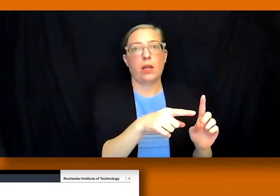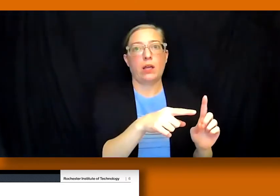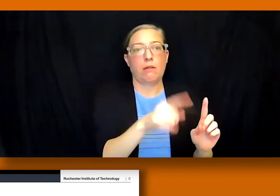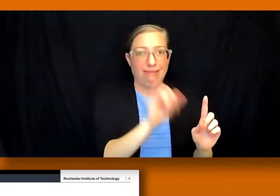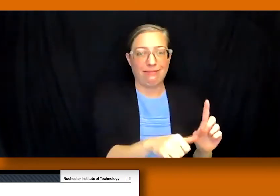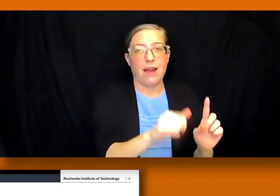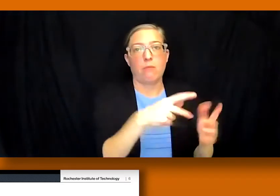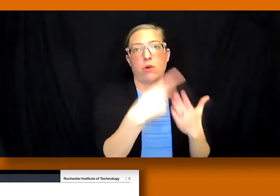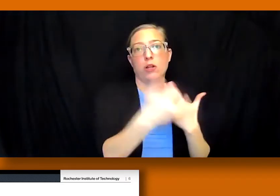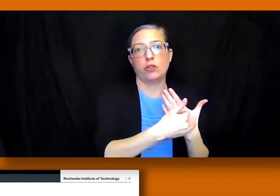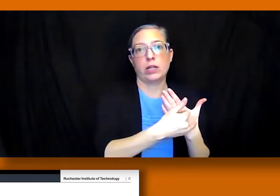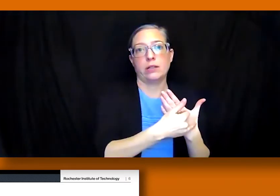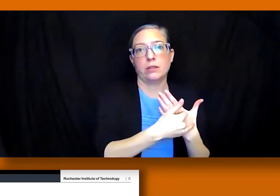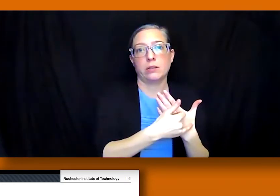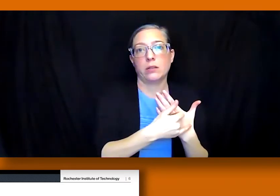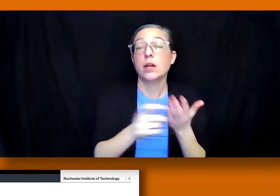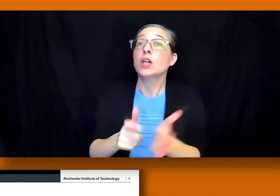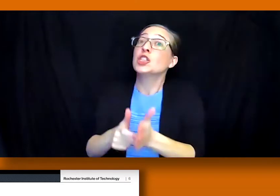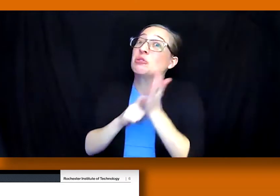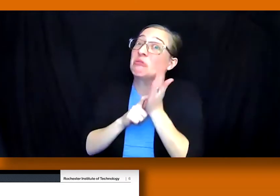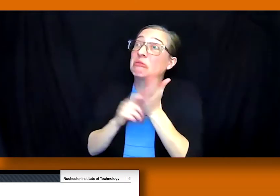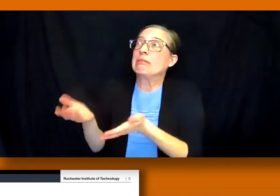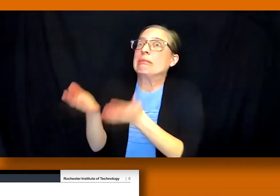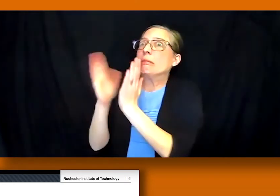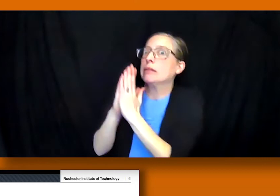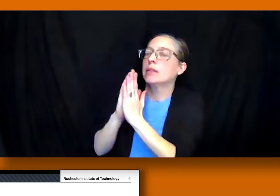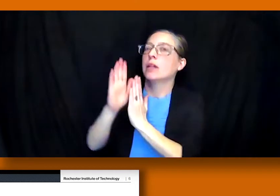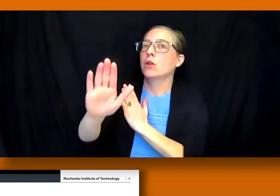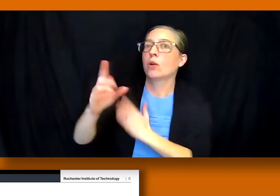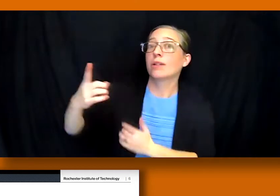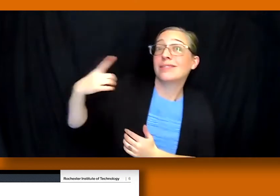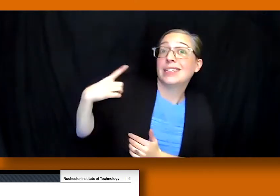prior to requesting for full summer support.